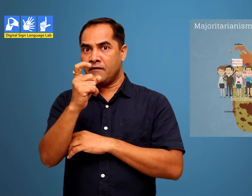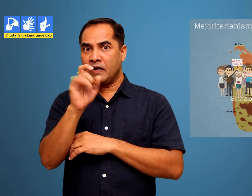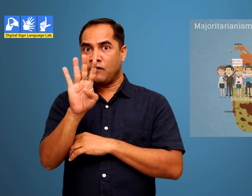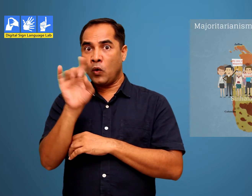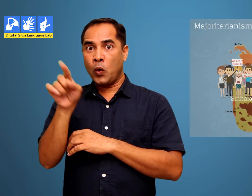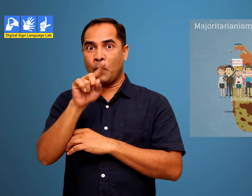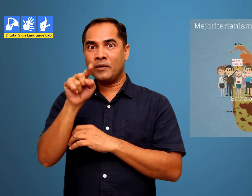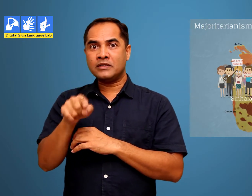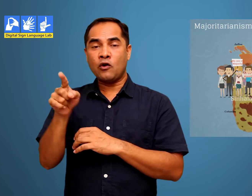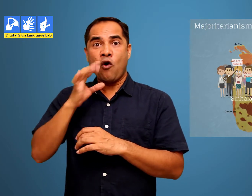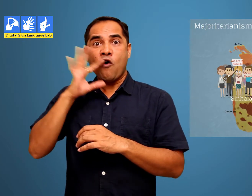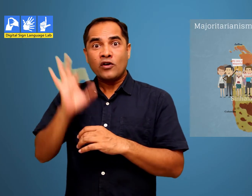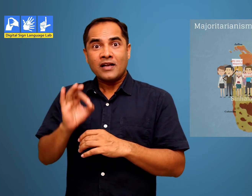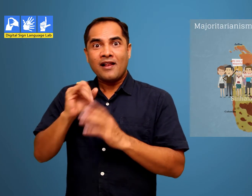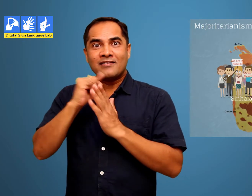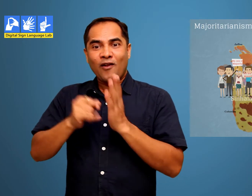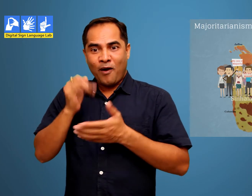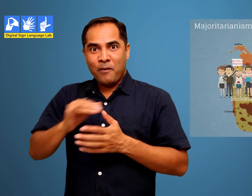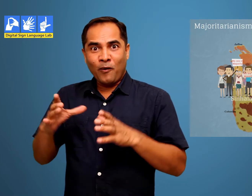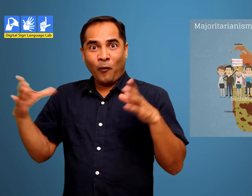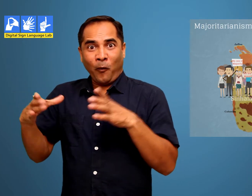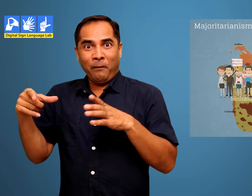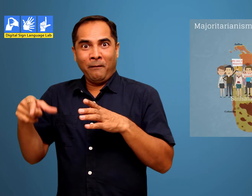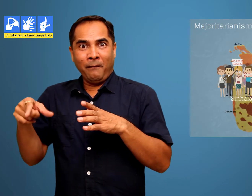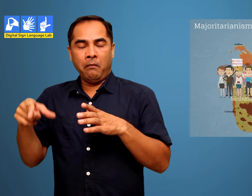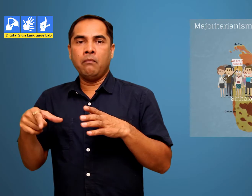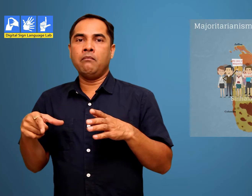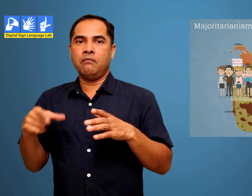of the population - the Sinhala community were more powerful. They had the